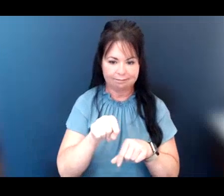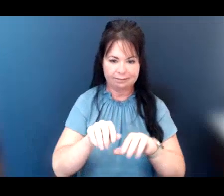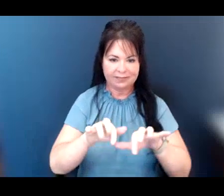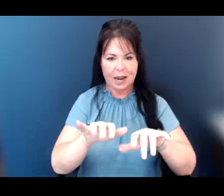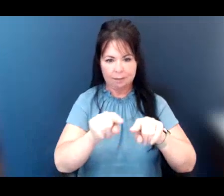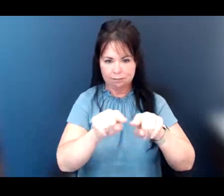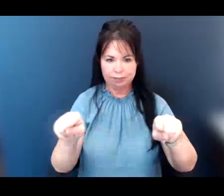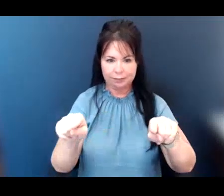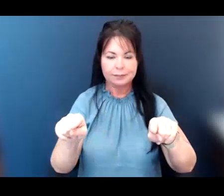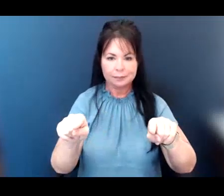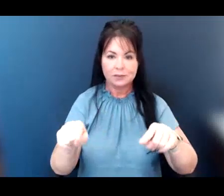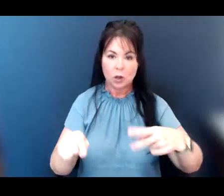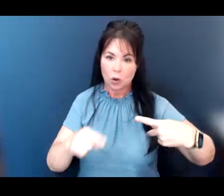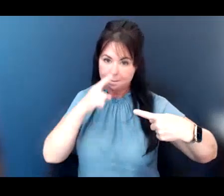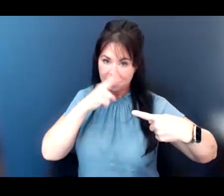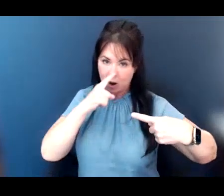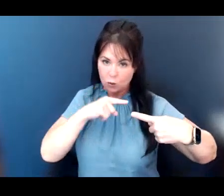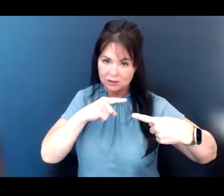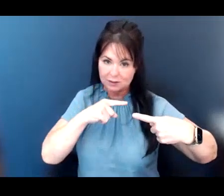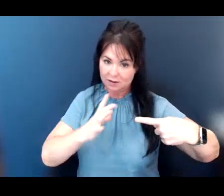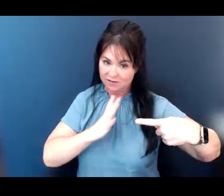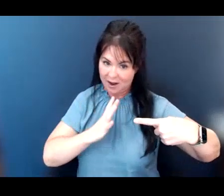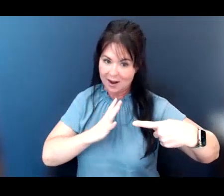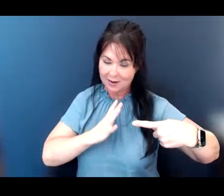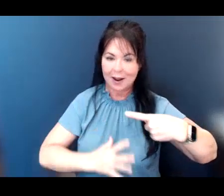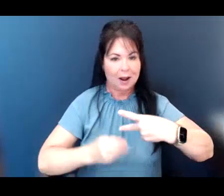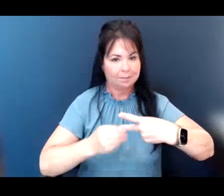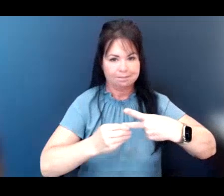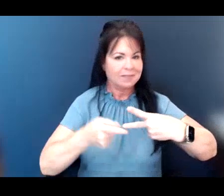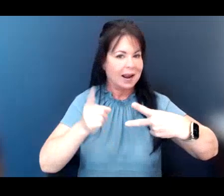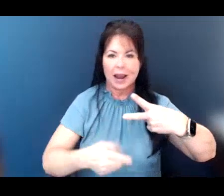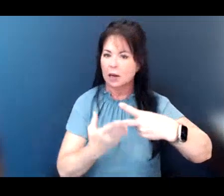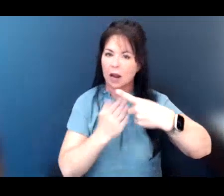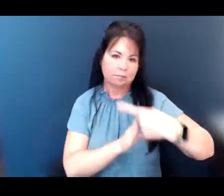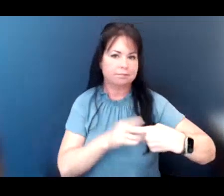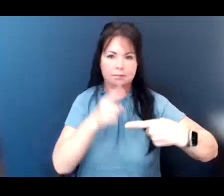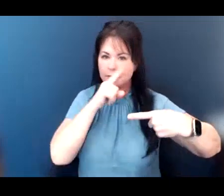When you are using a mouse, you can never have just mouse. Your users are going to need an alternate.